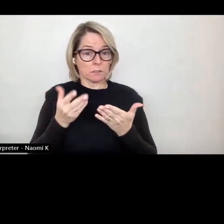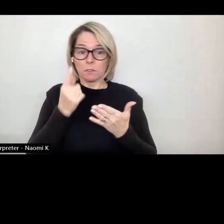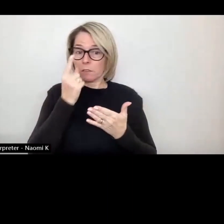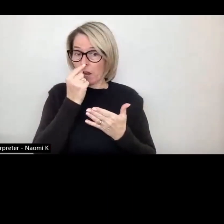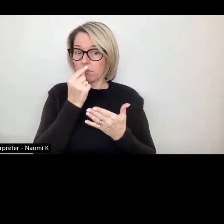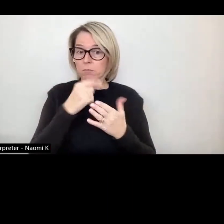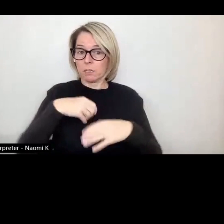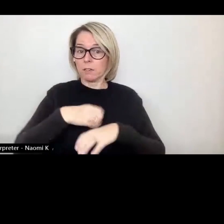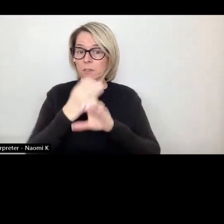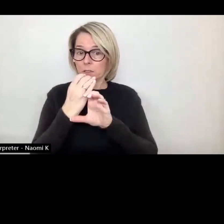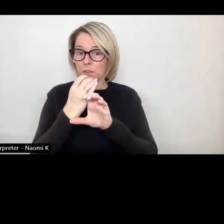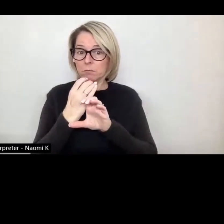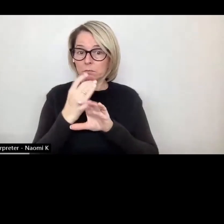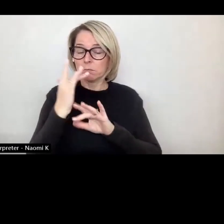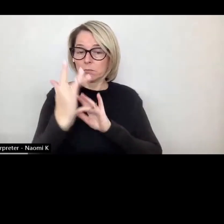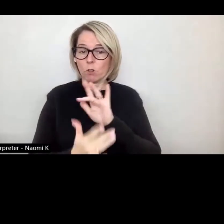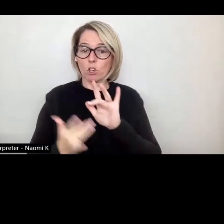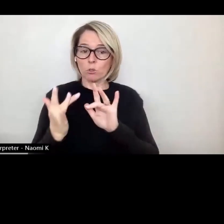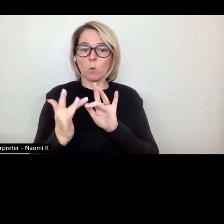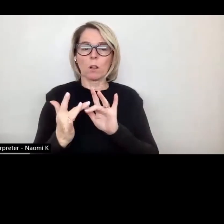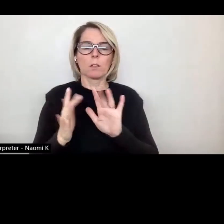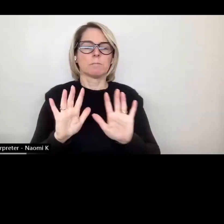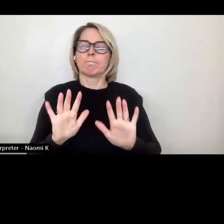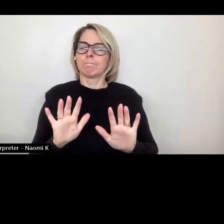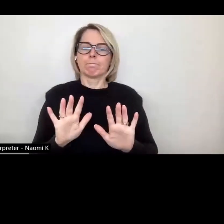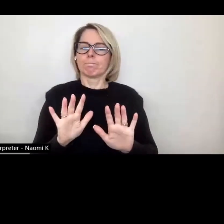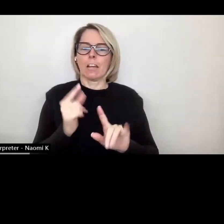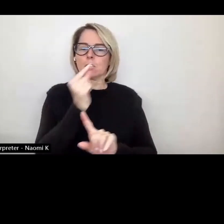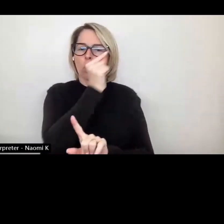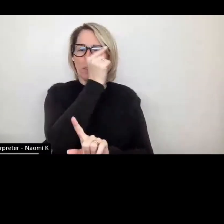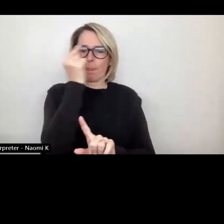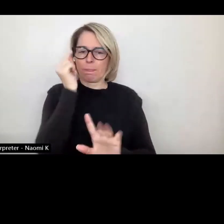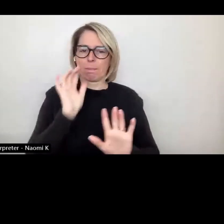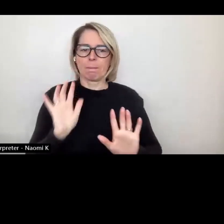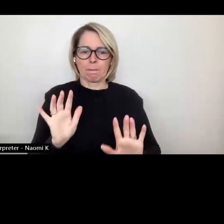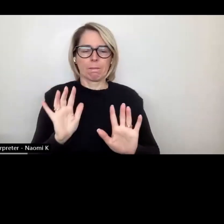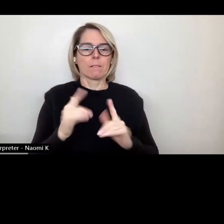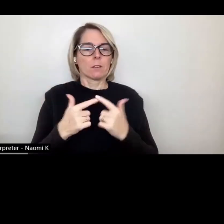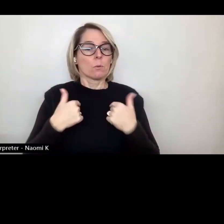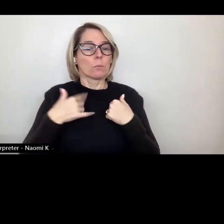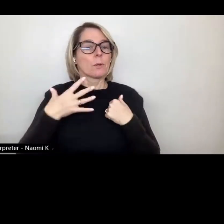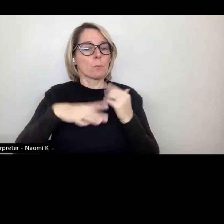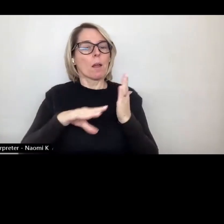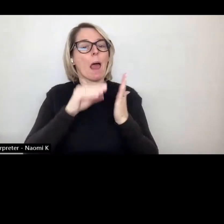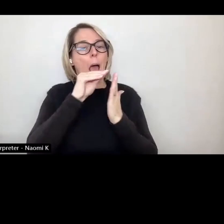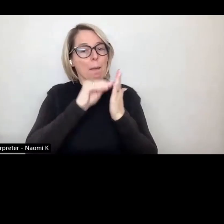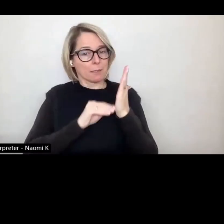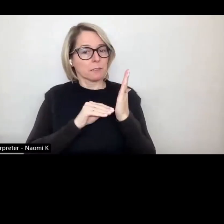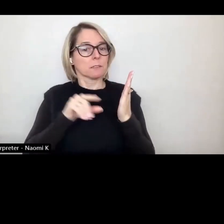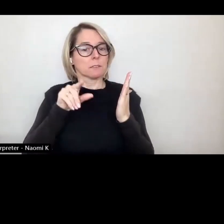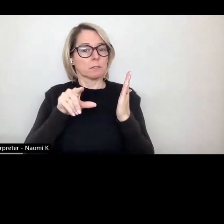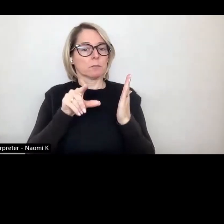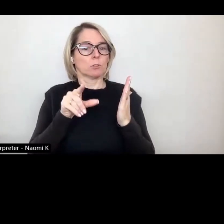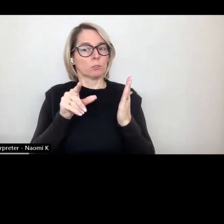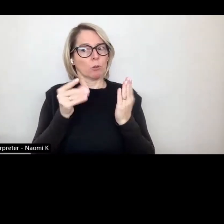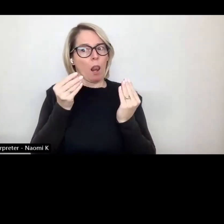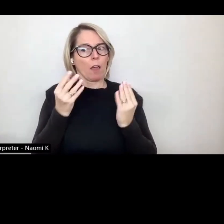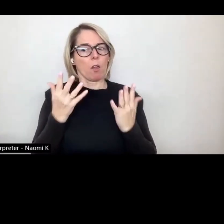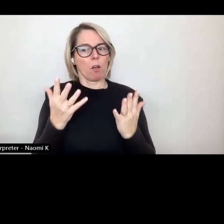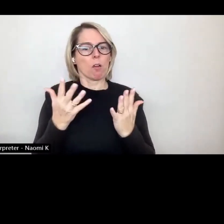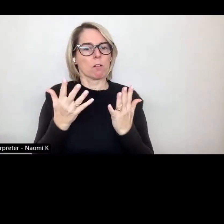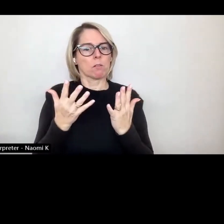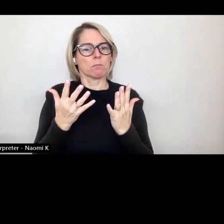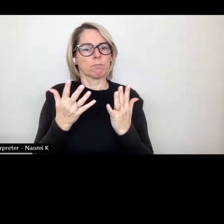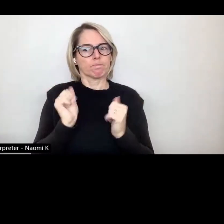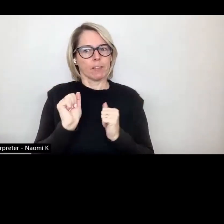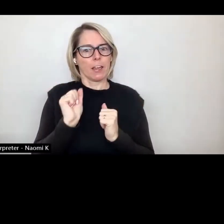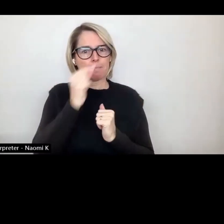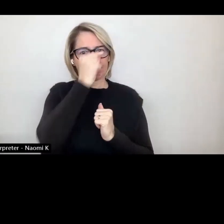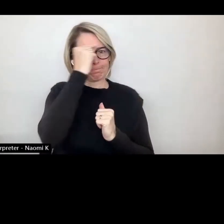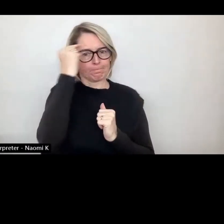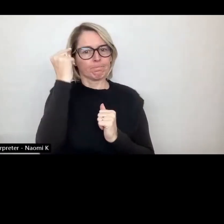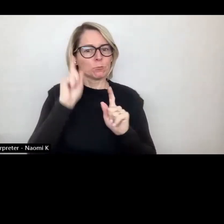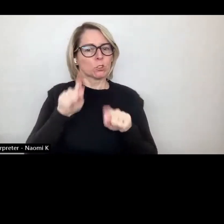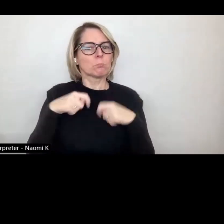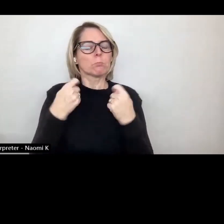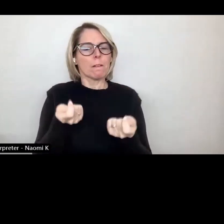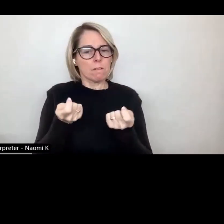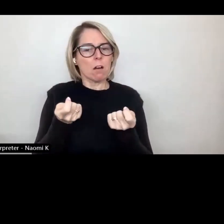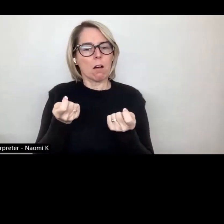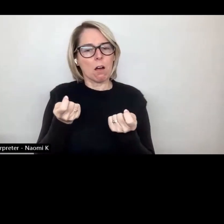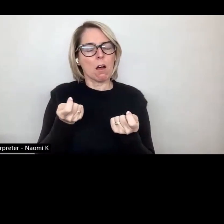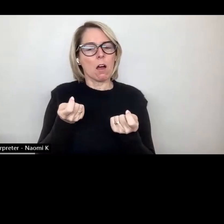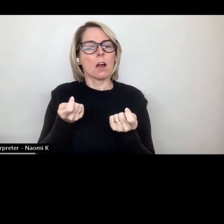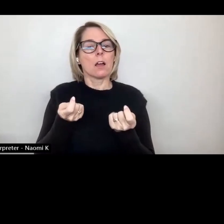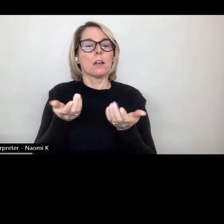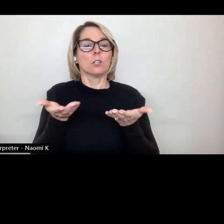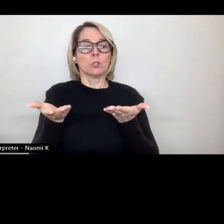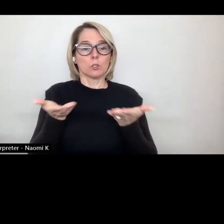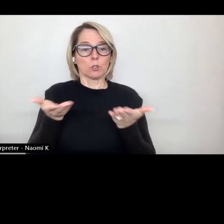We are looking to applicants to tell us how they intend providing services to carers in each of the service areas they are applying for.